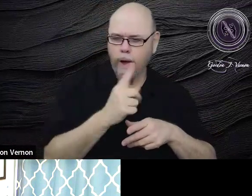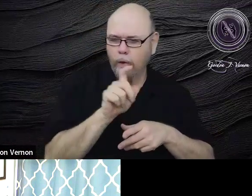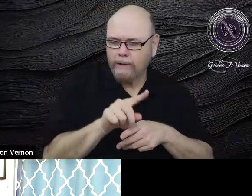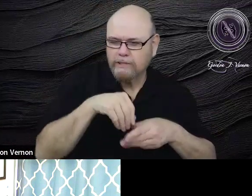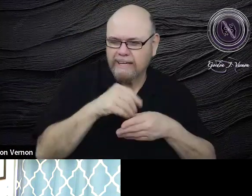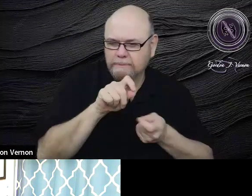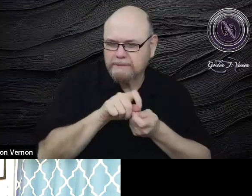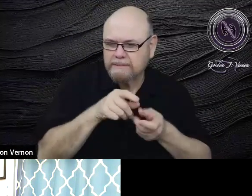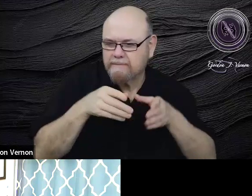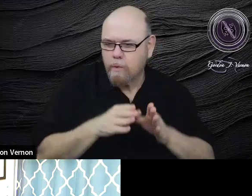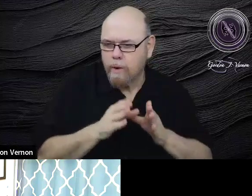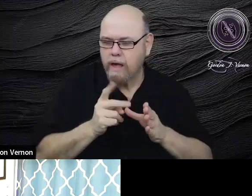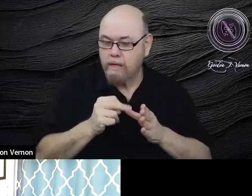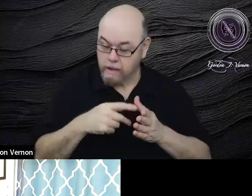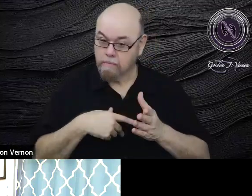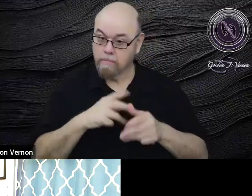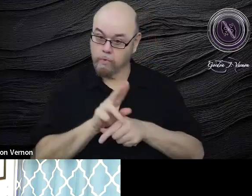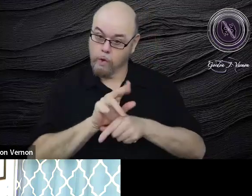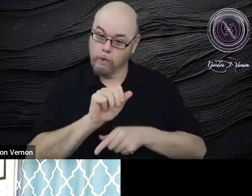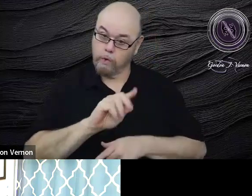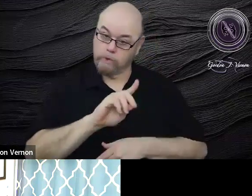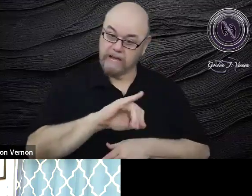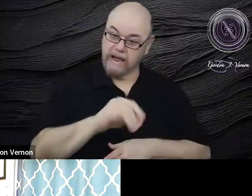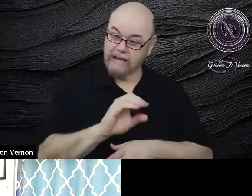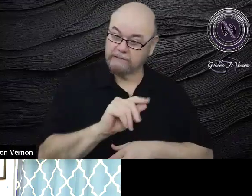intuitively surprising, is that usually there